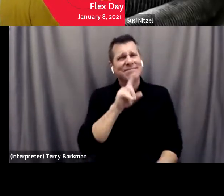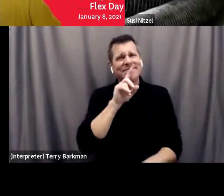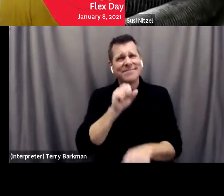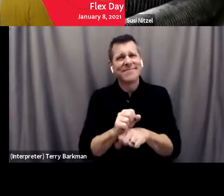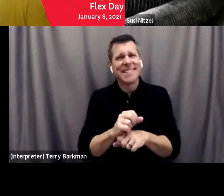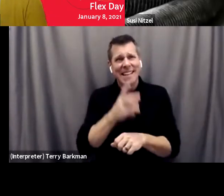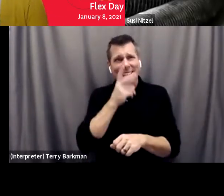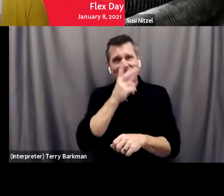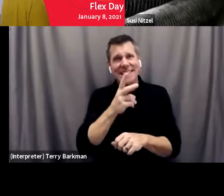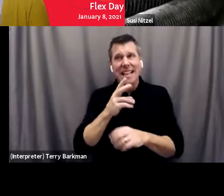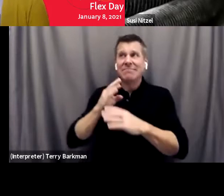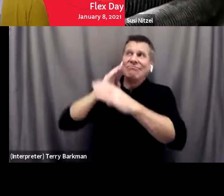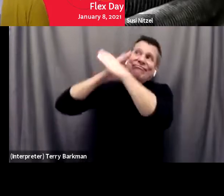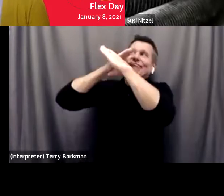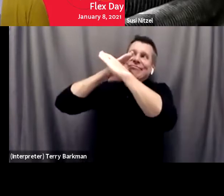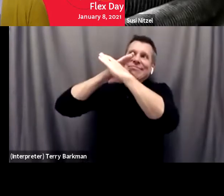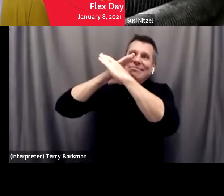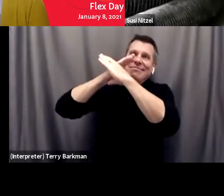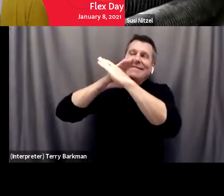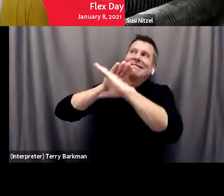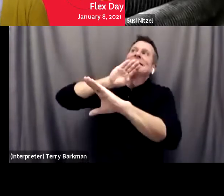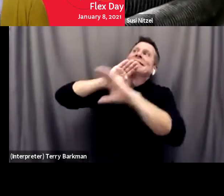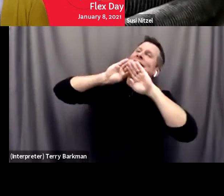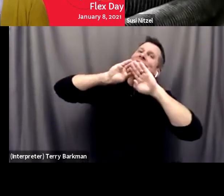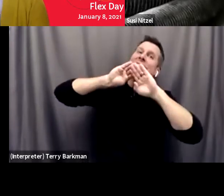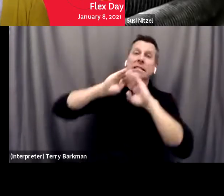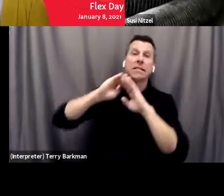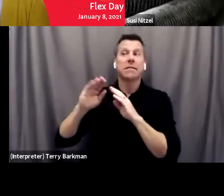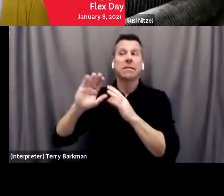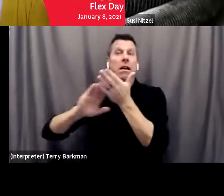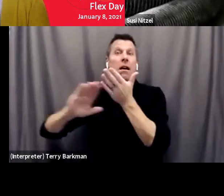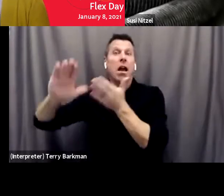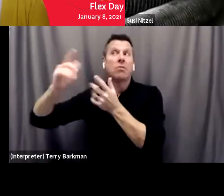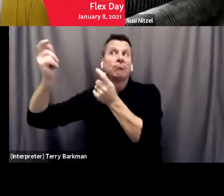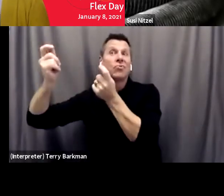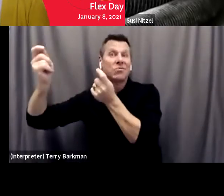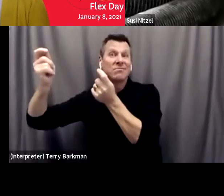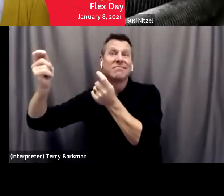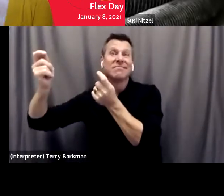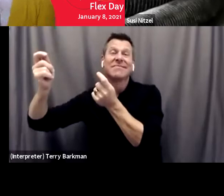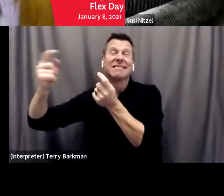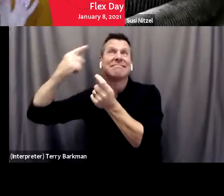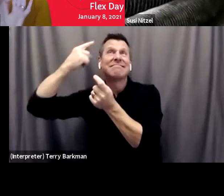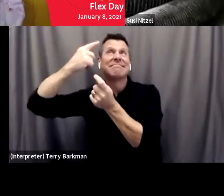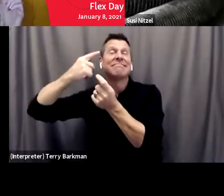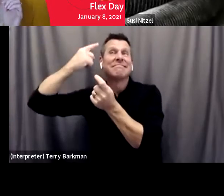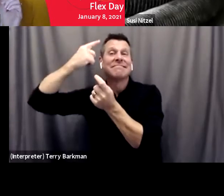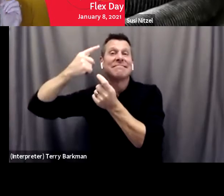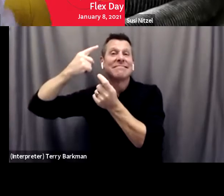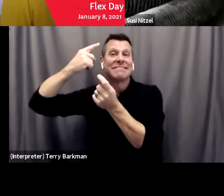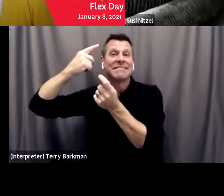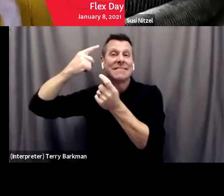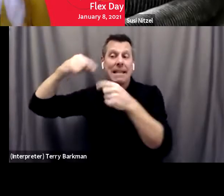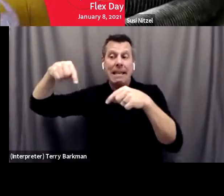roadblock. And it is something the college is in control of. We have to think about I mean, I'm not and this is not a Dodge, we have to